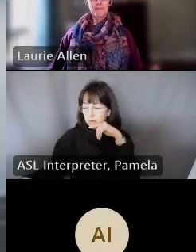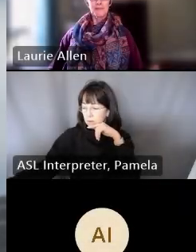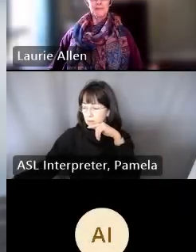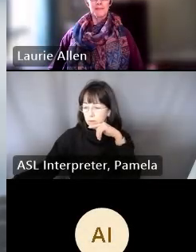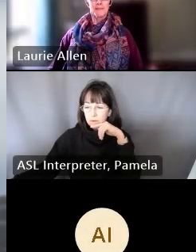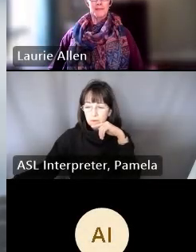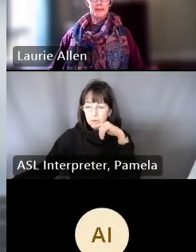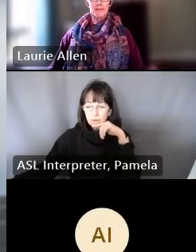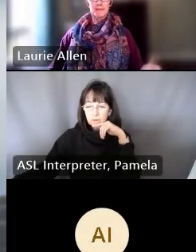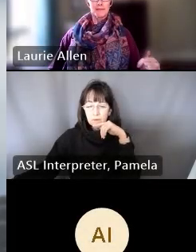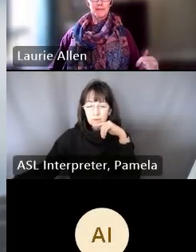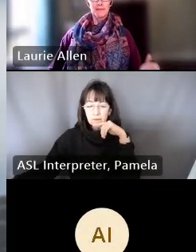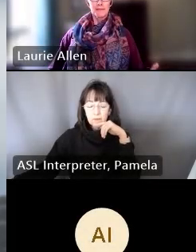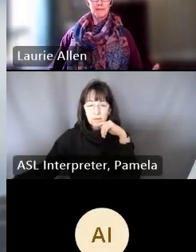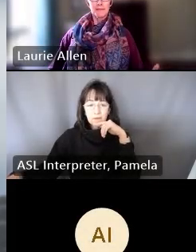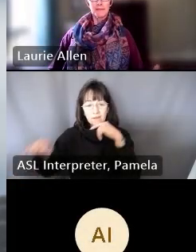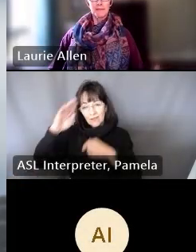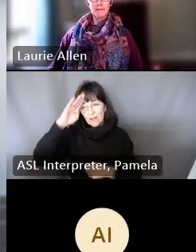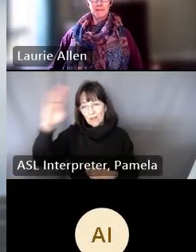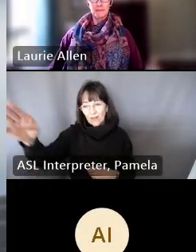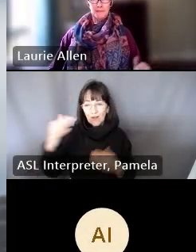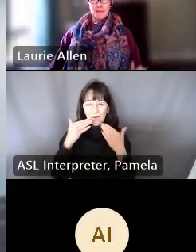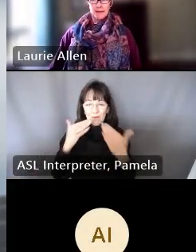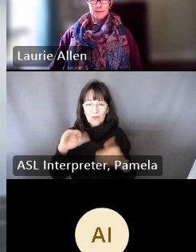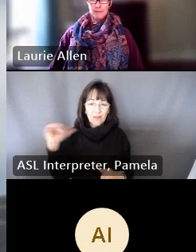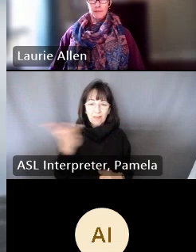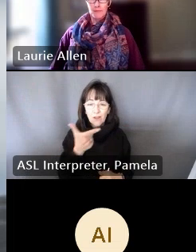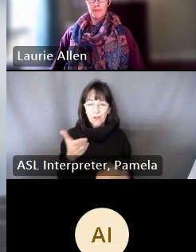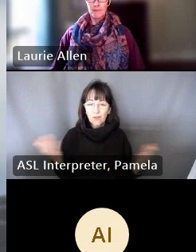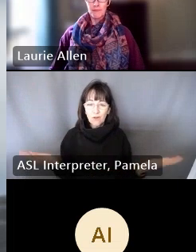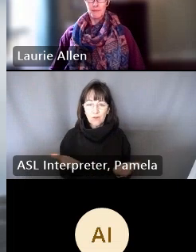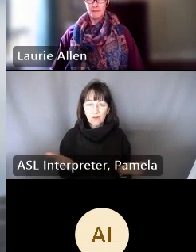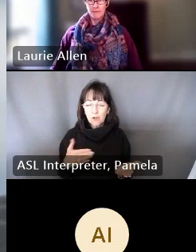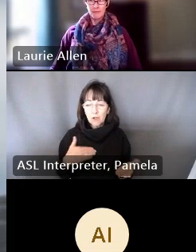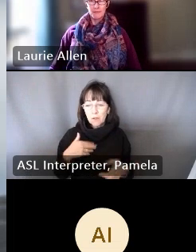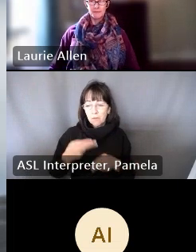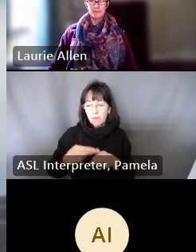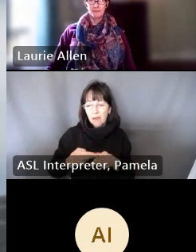Hello. Thank you all so much for being here today. My name is Jordyn Gum, and I am the Digital Content Specialist